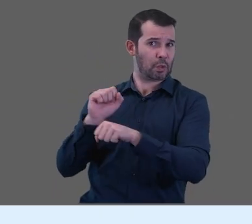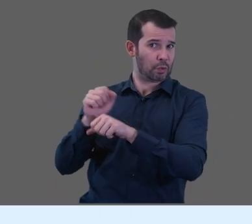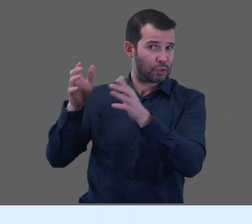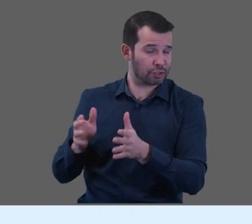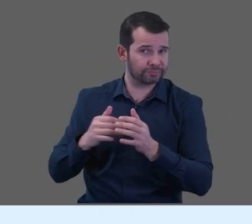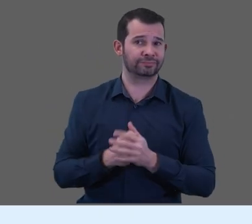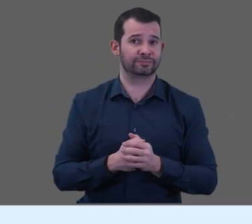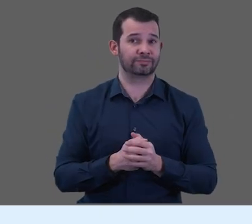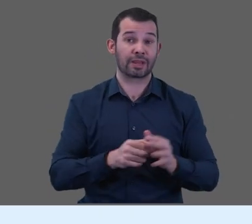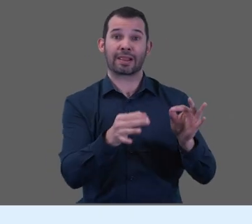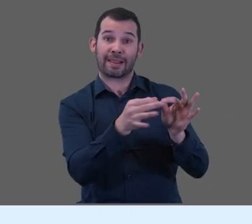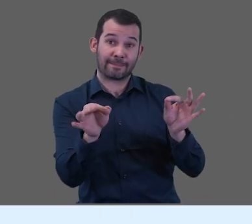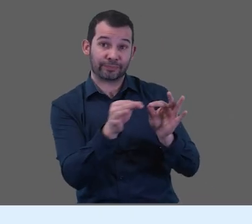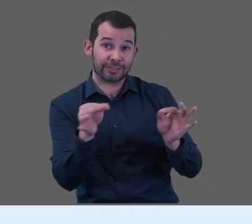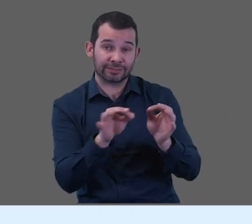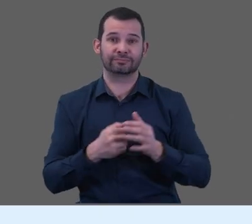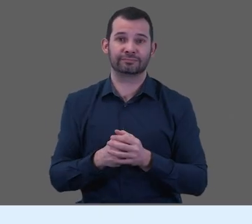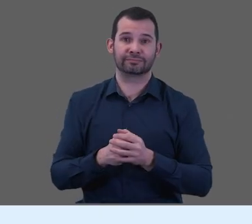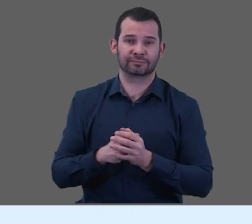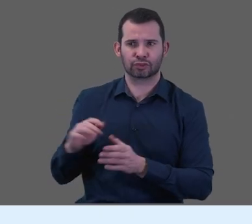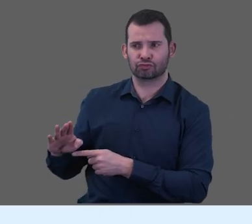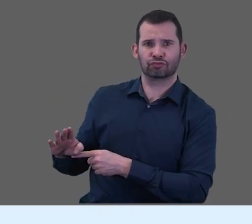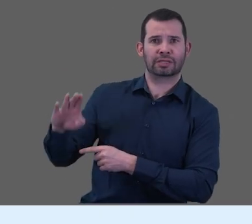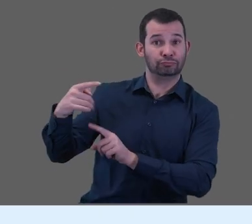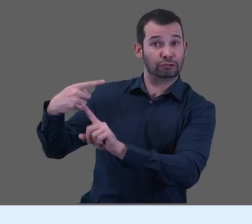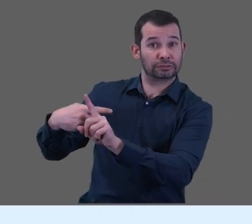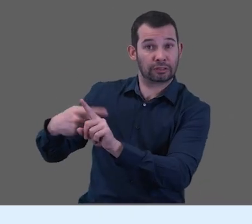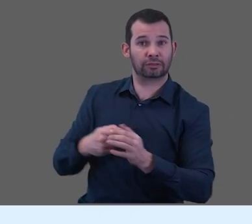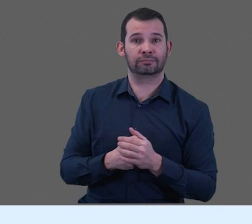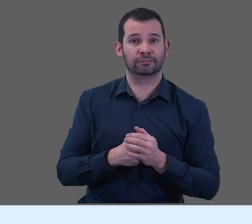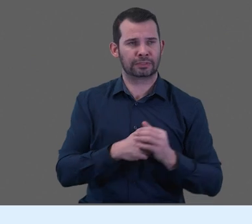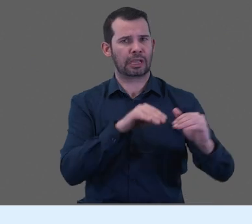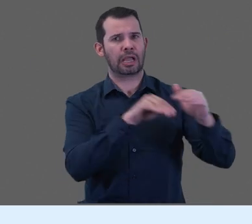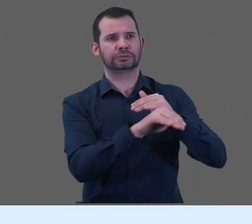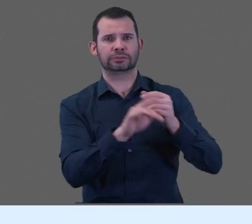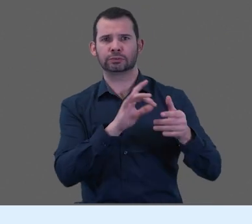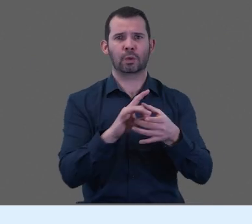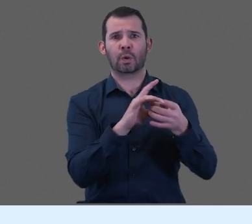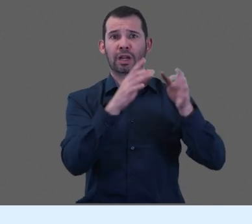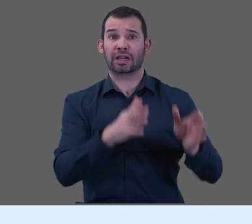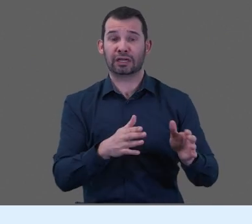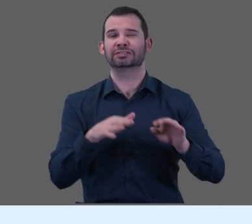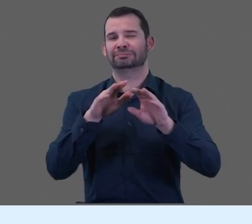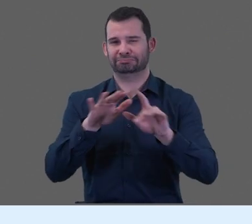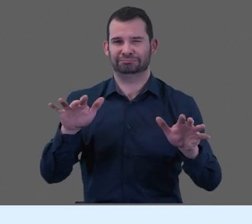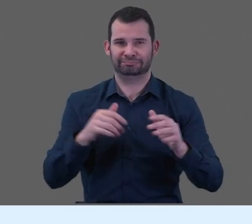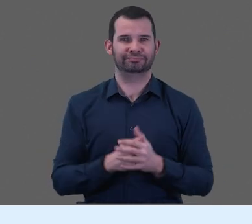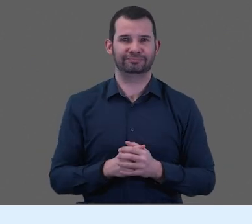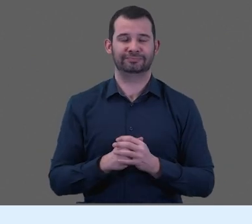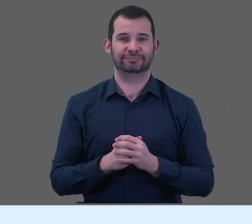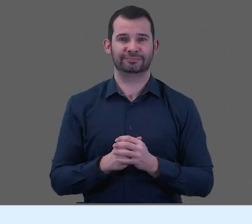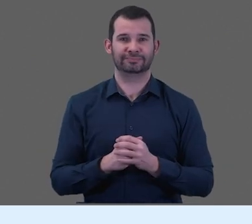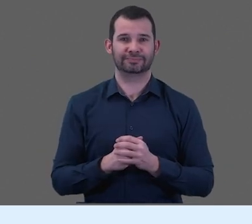personal support workers, captioning, ramp rental, access coordinators, etc.